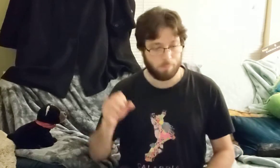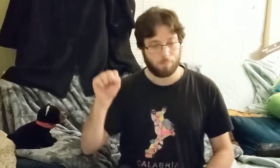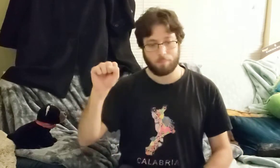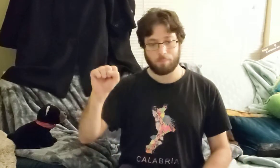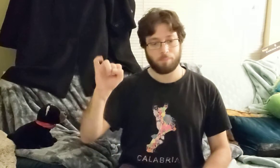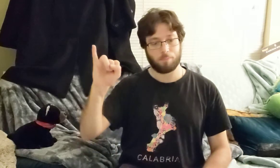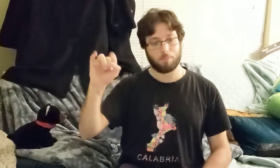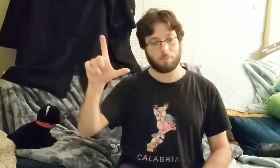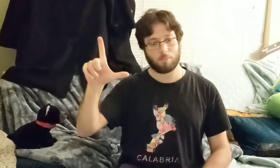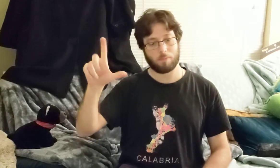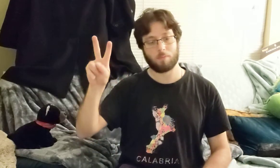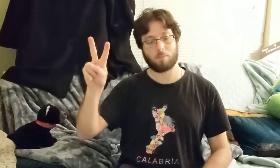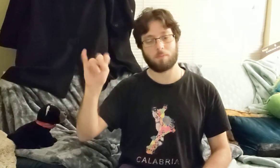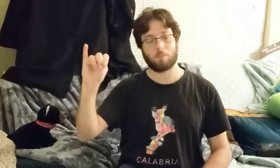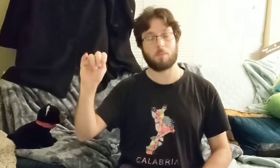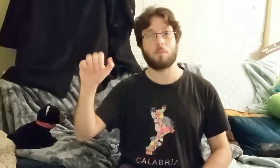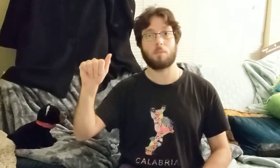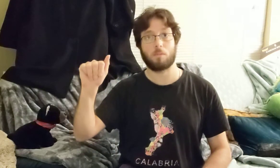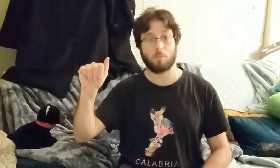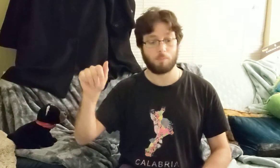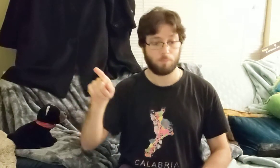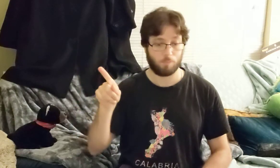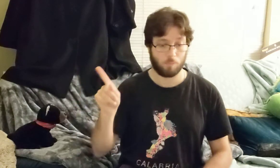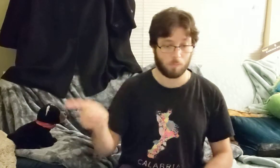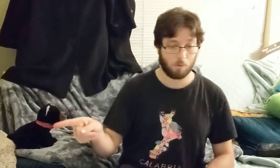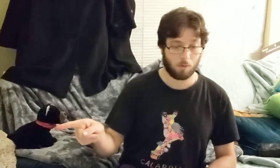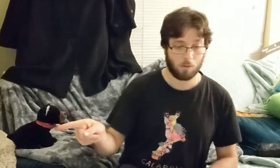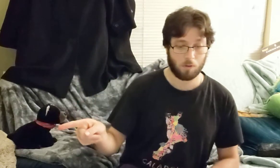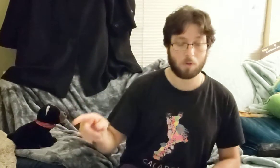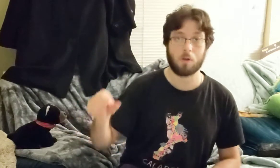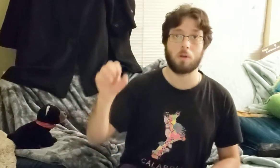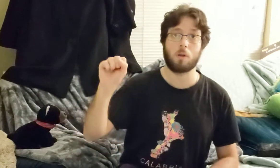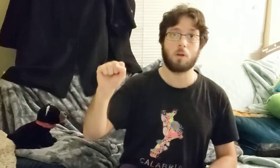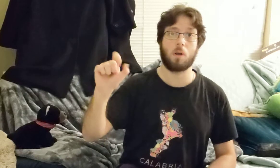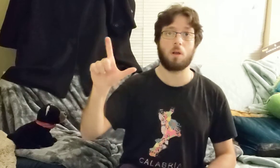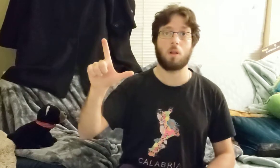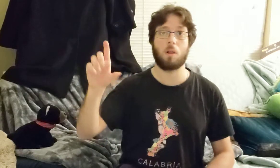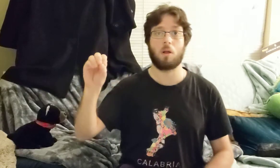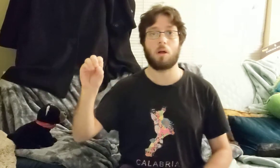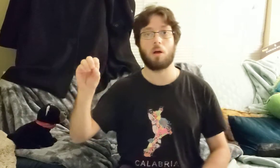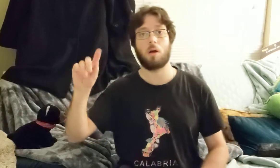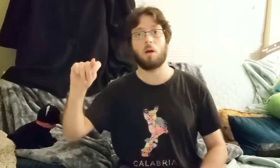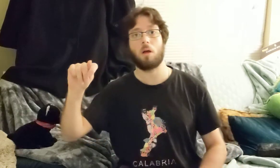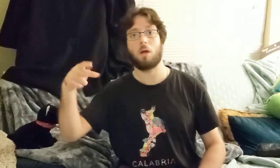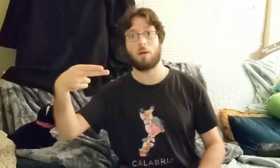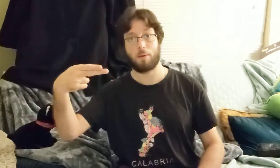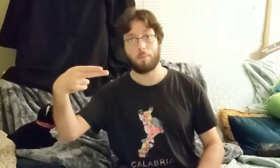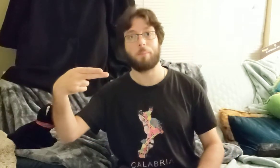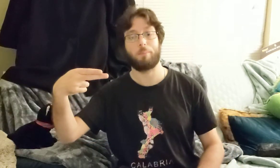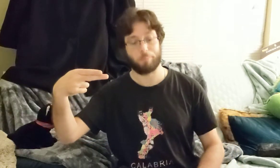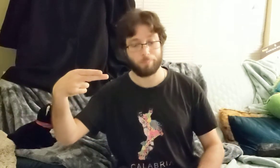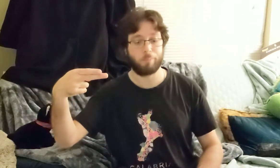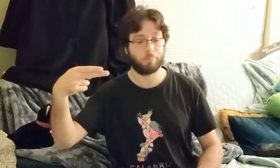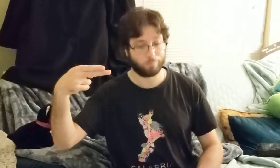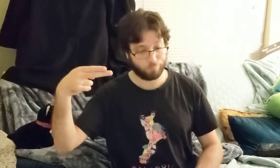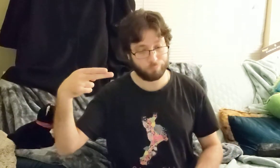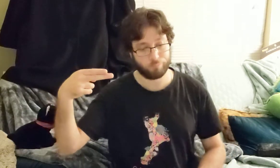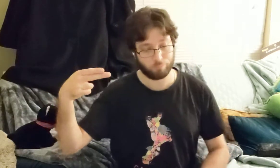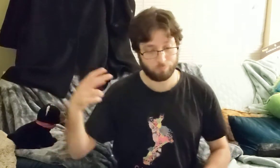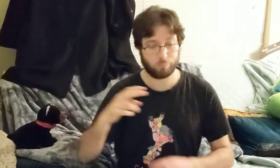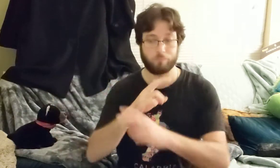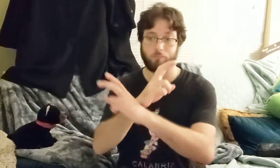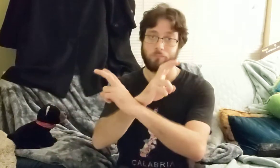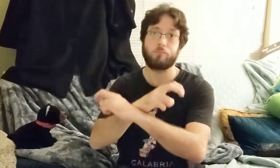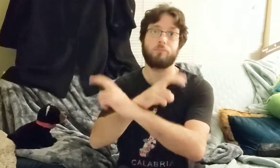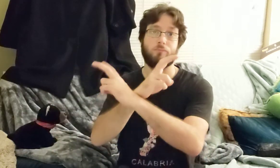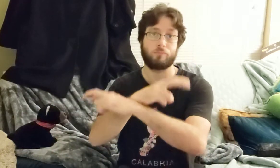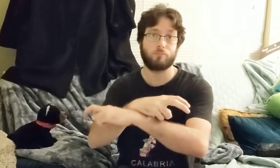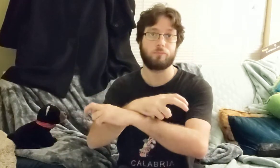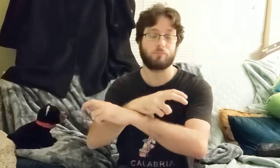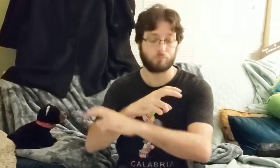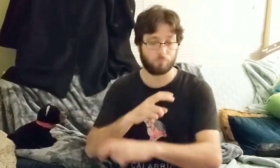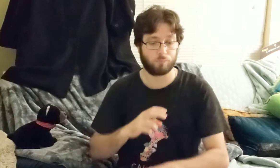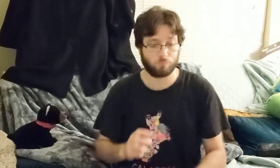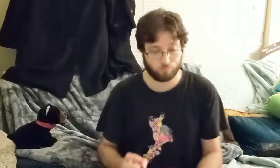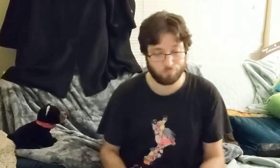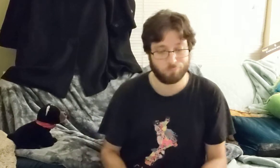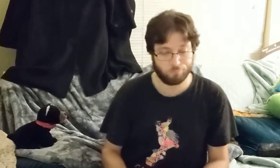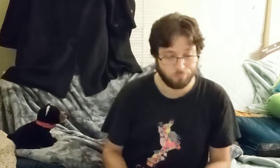S-I-L-V-I-A SHE S-L-O-T-H SLOTH